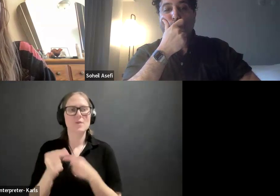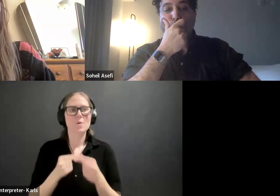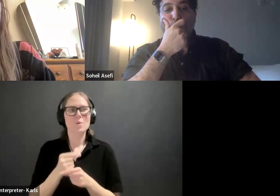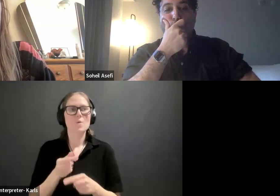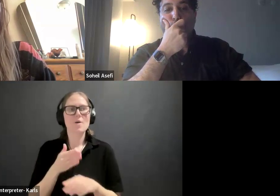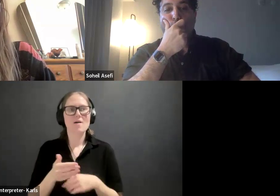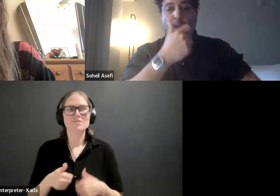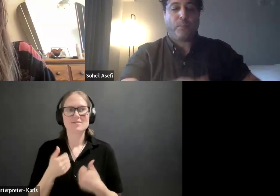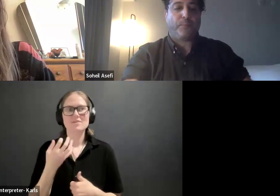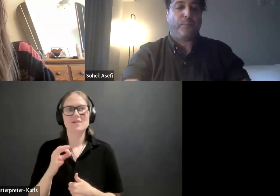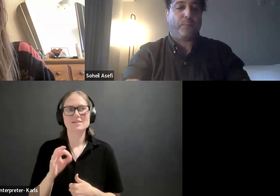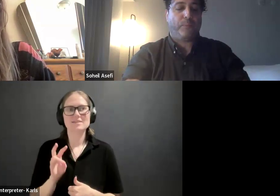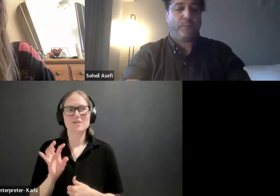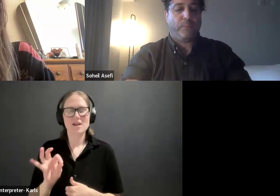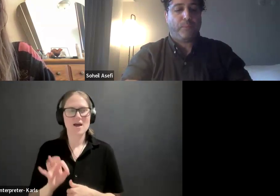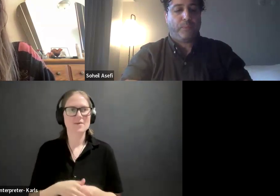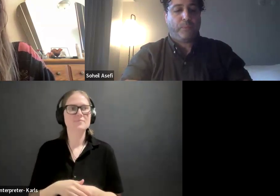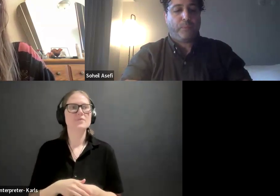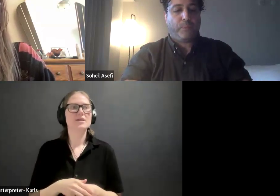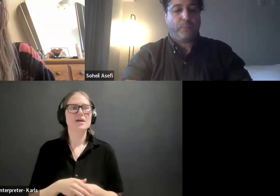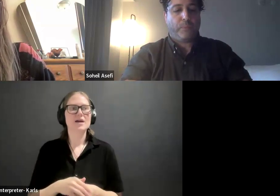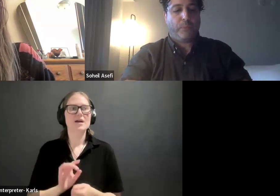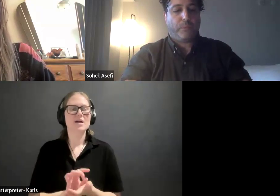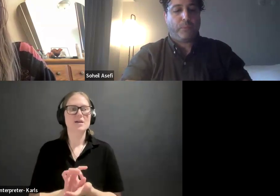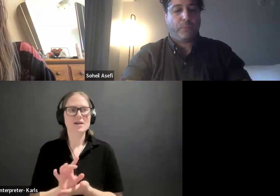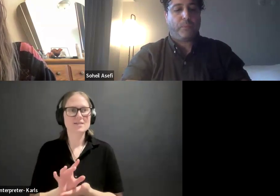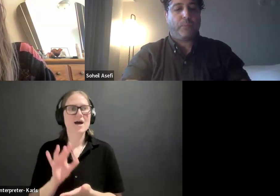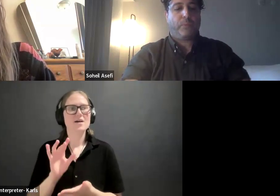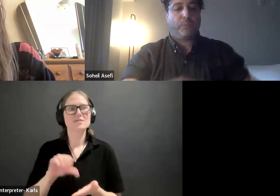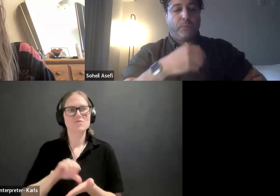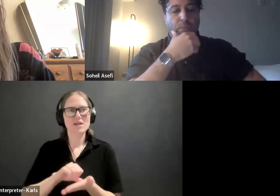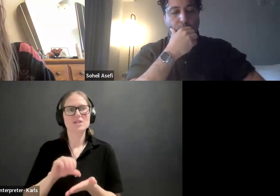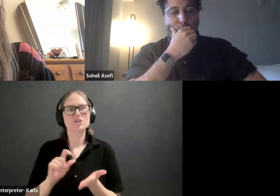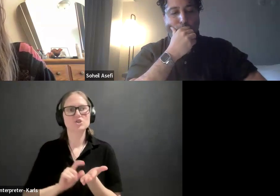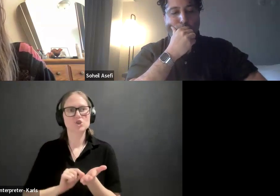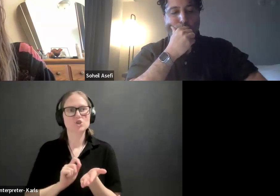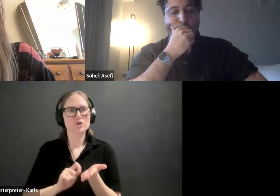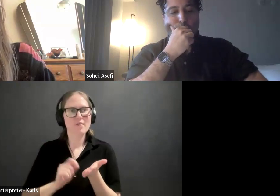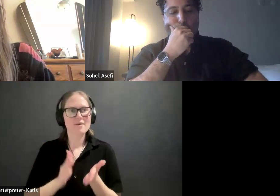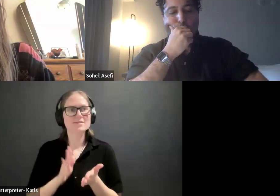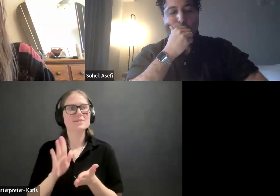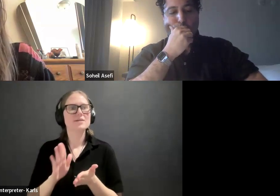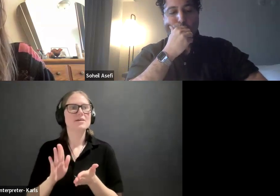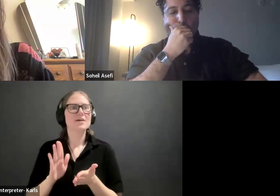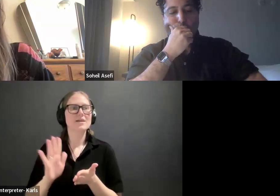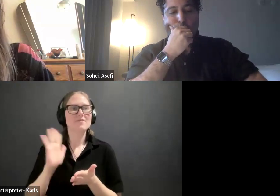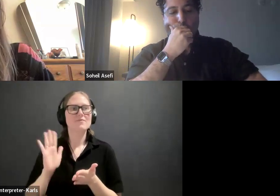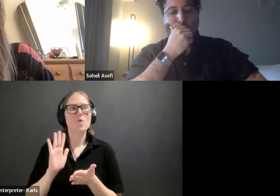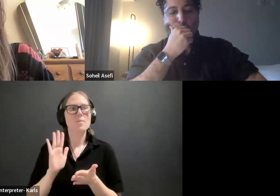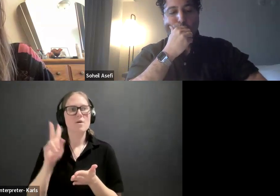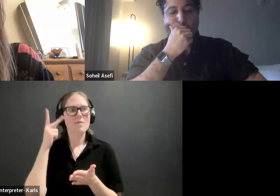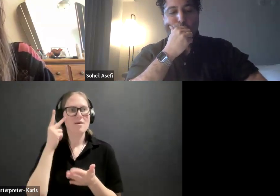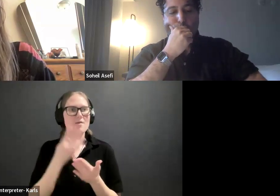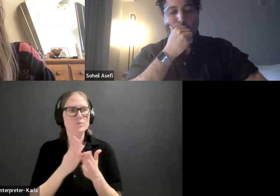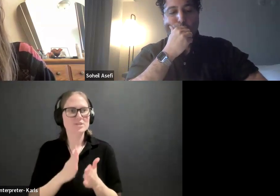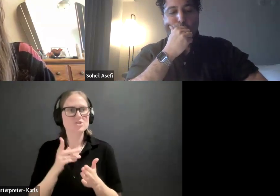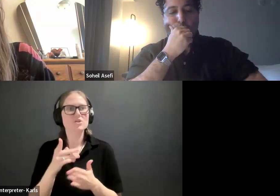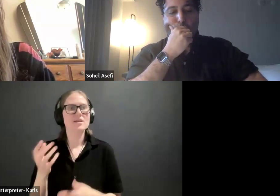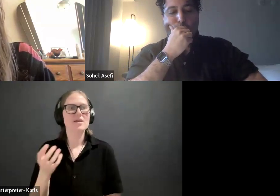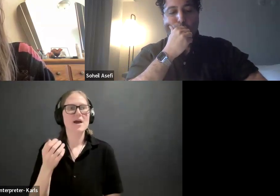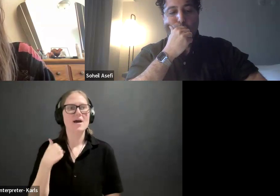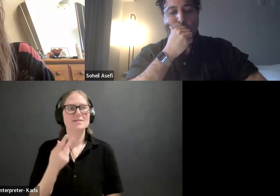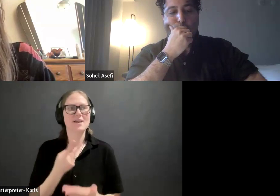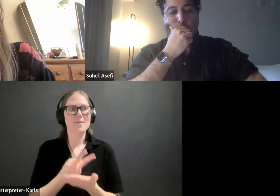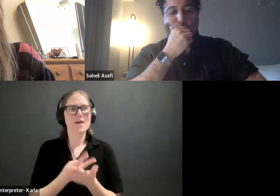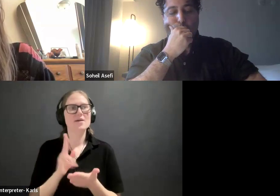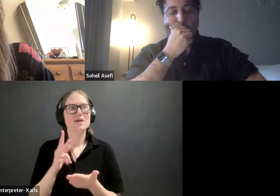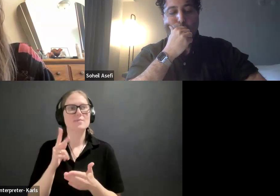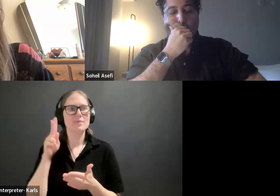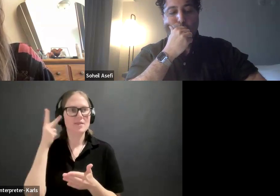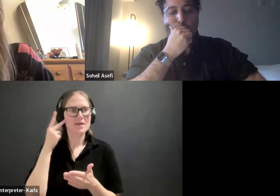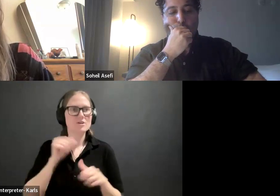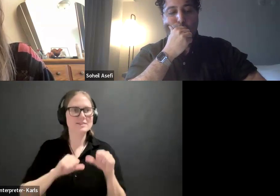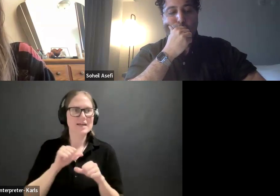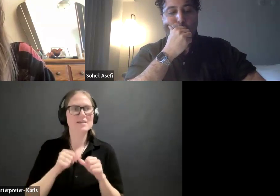An exiled Iranian journalist and former political prisoner, he holds an MA in political science from the New School for Social Research, and was a writer in exile with the German Penn Center.